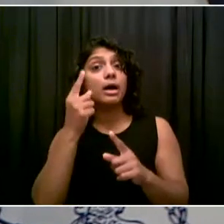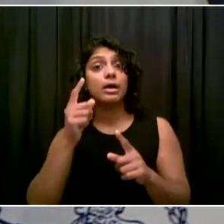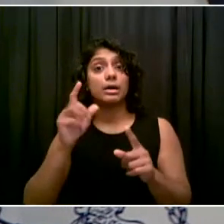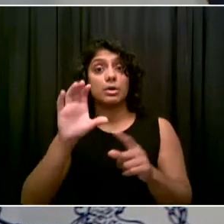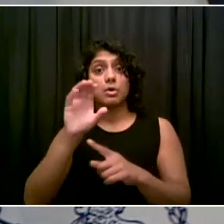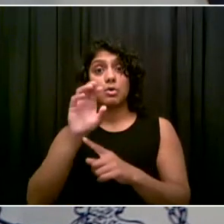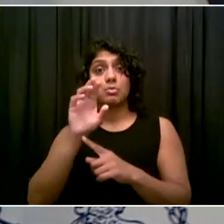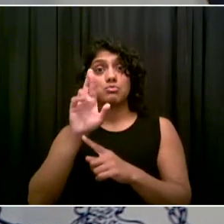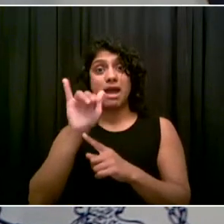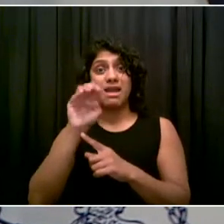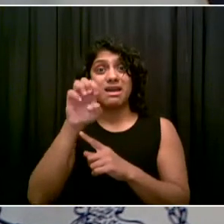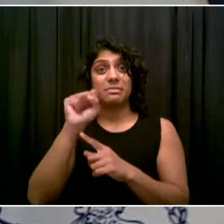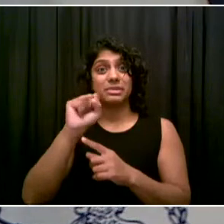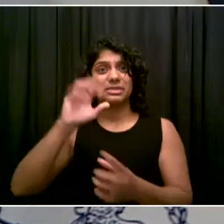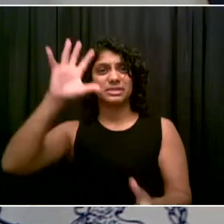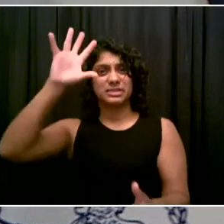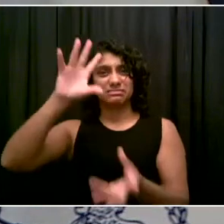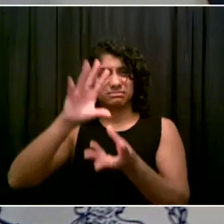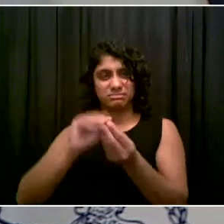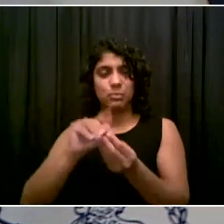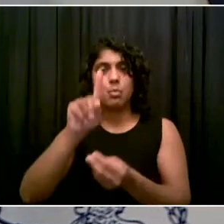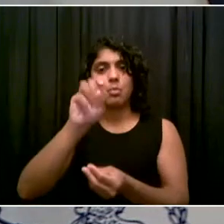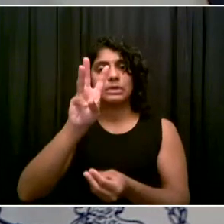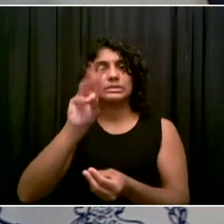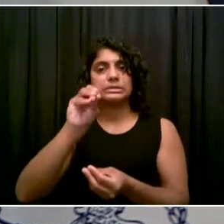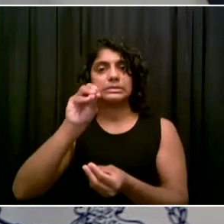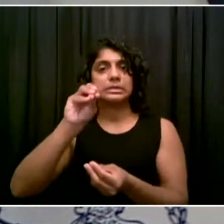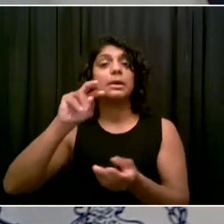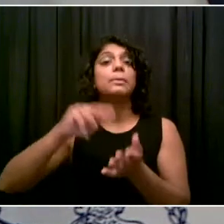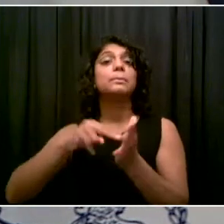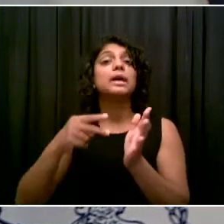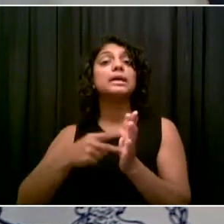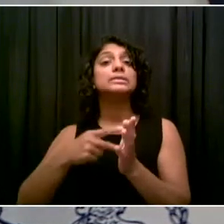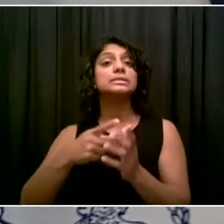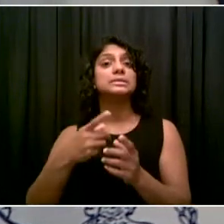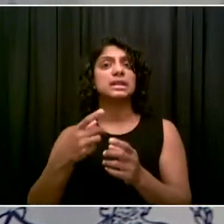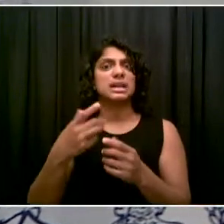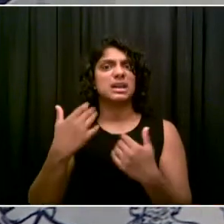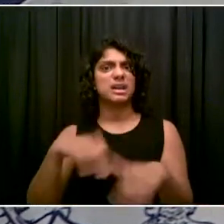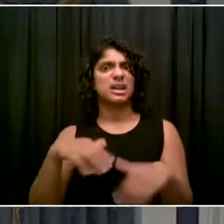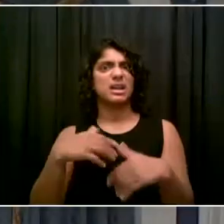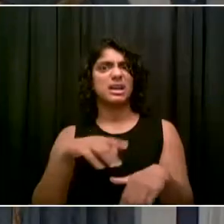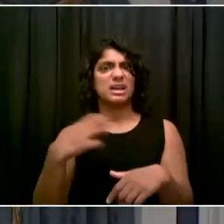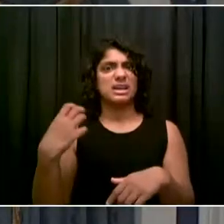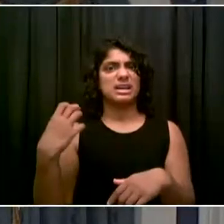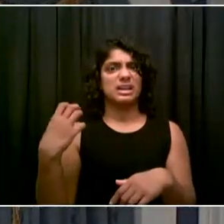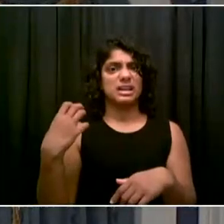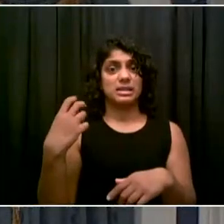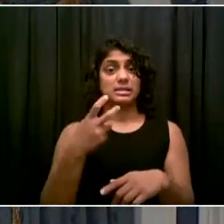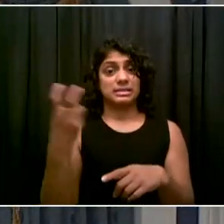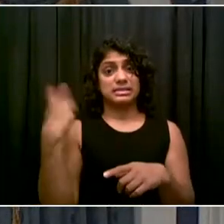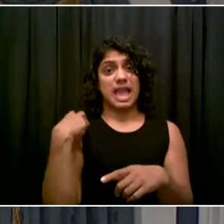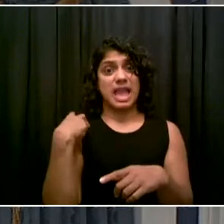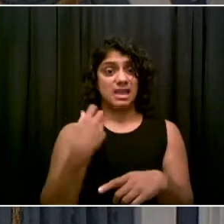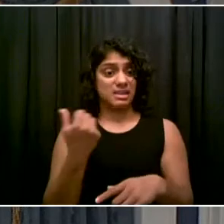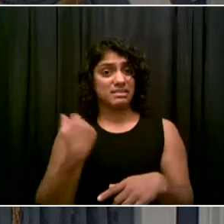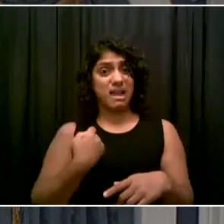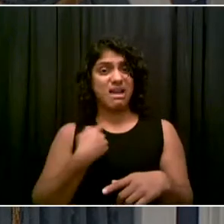TAKEDOWN SHOULD BE EEFFCTIVE AND